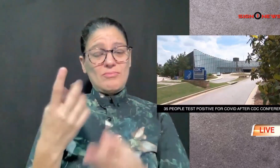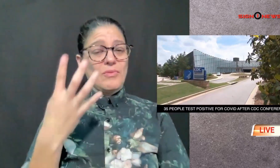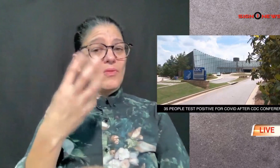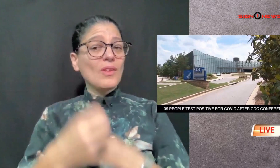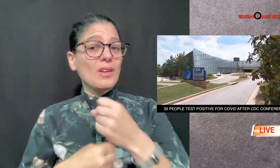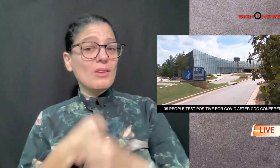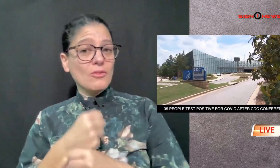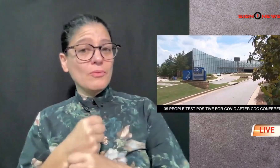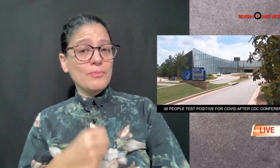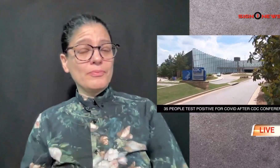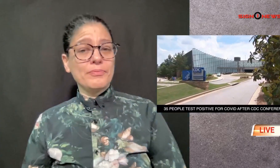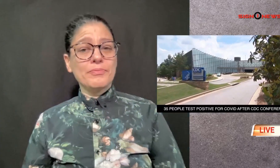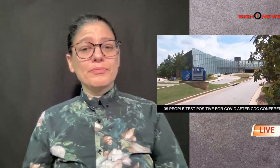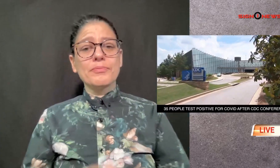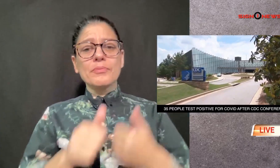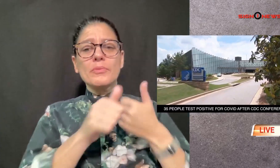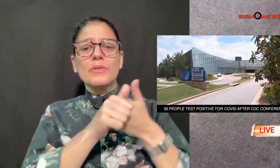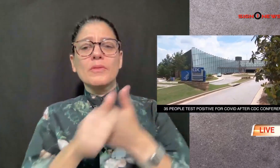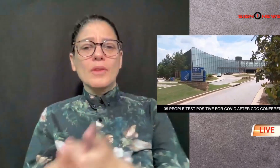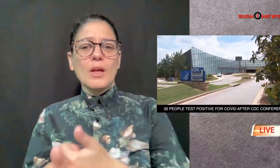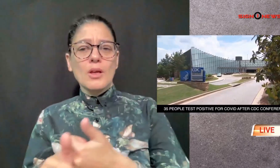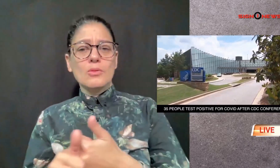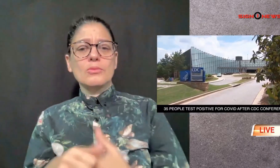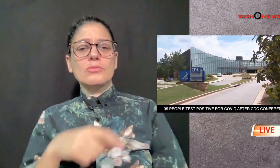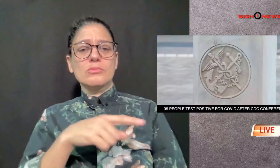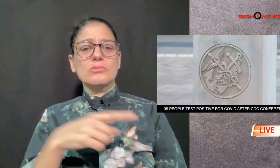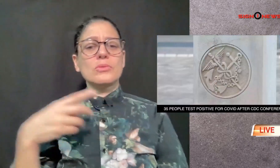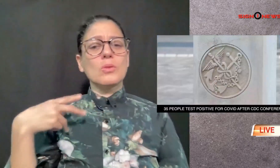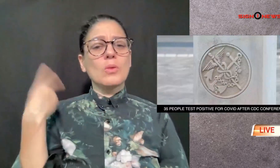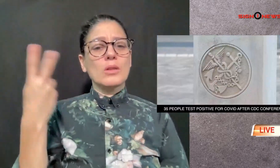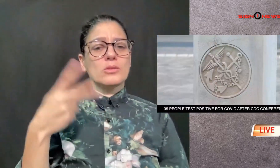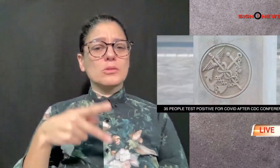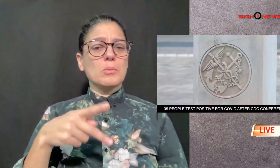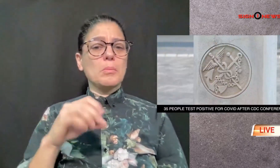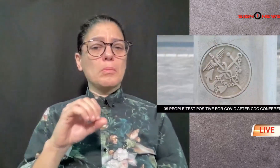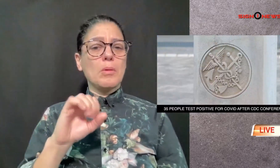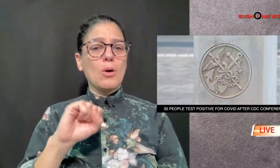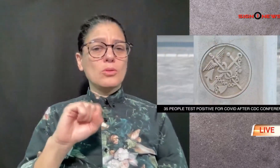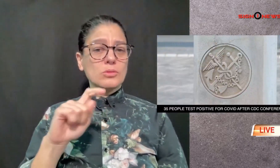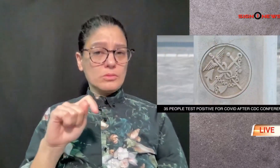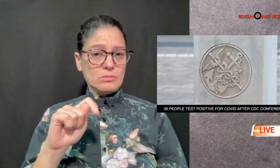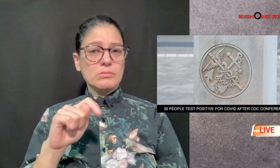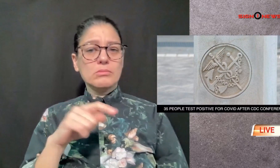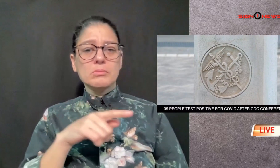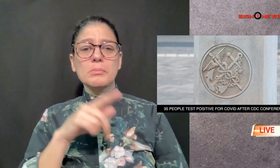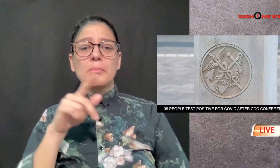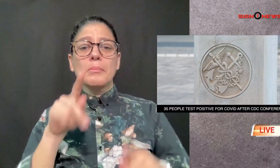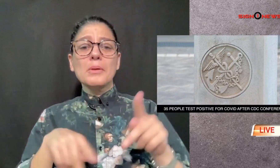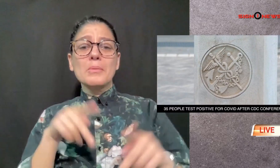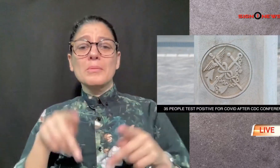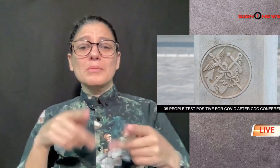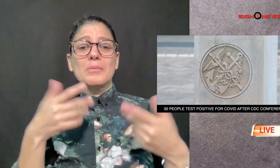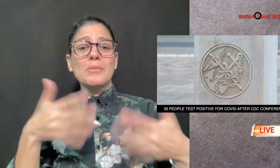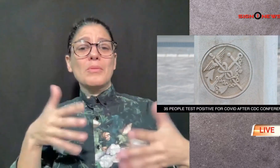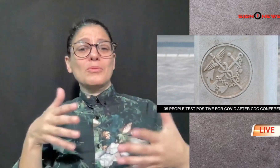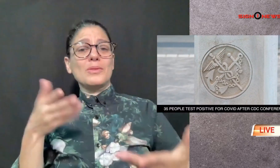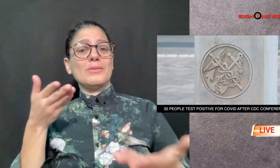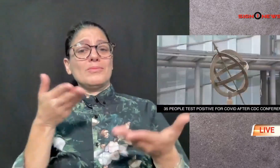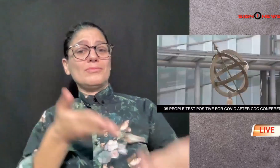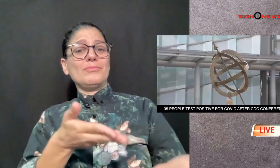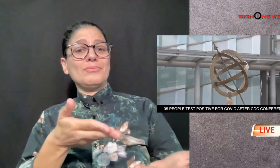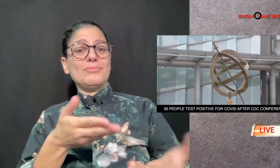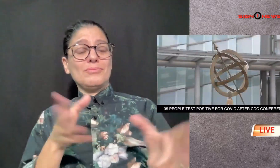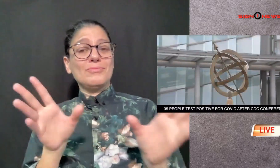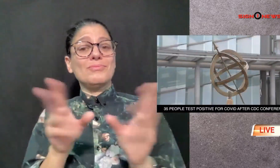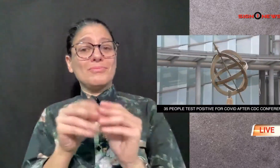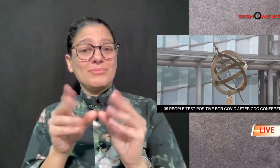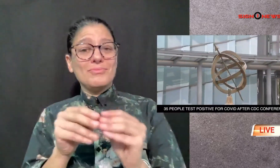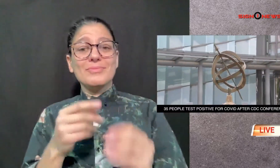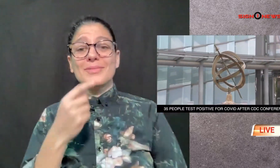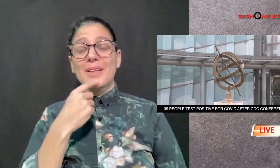in four years according to the Washington Post people attending the conference say many